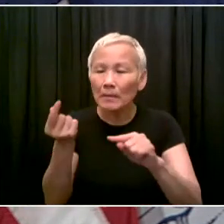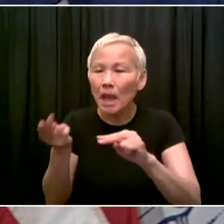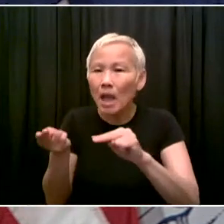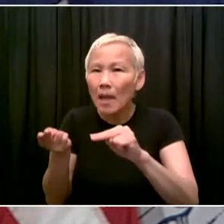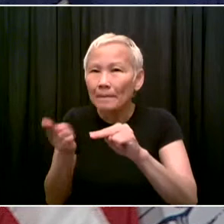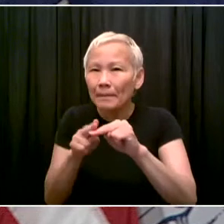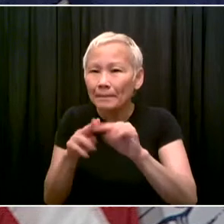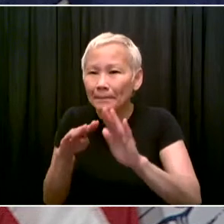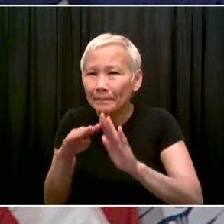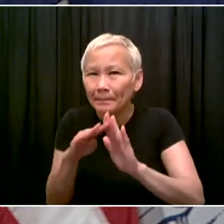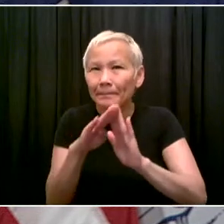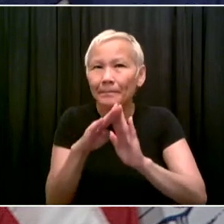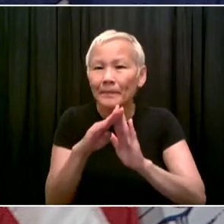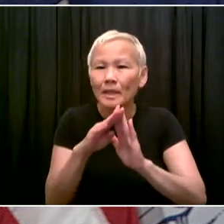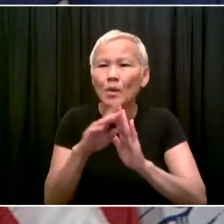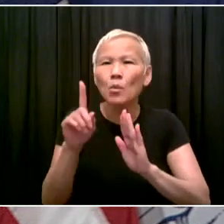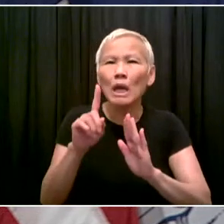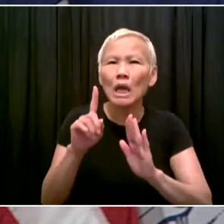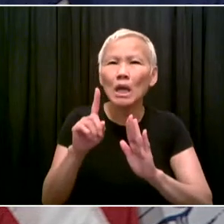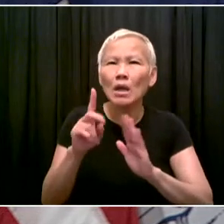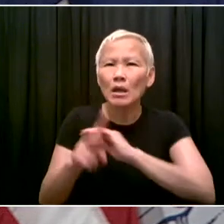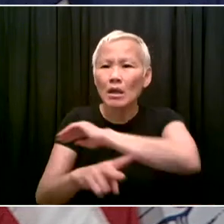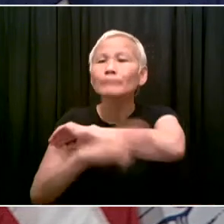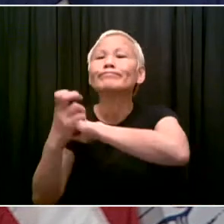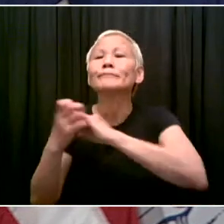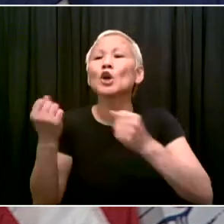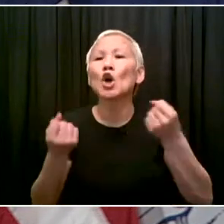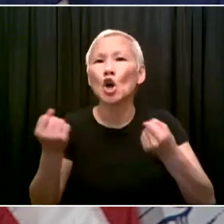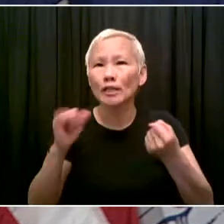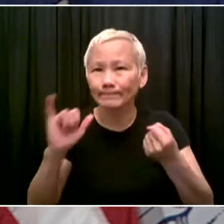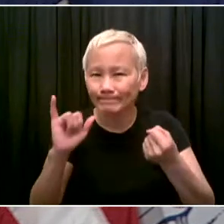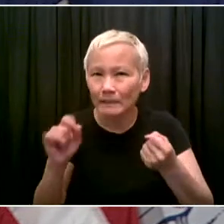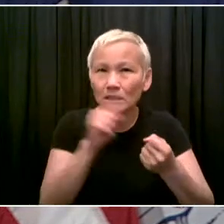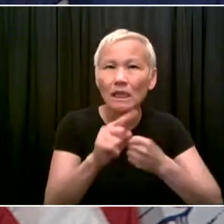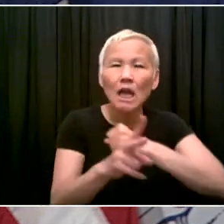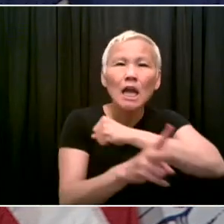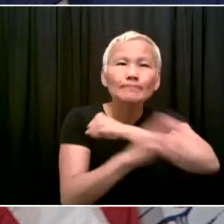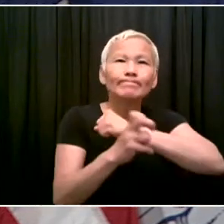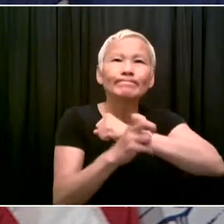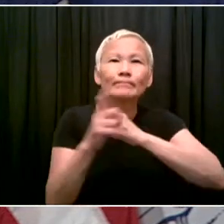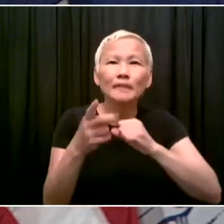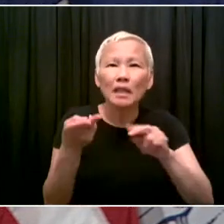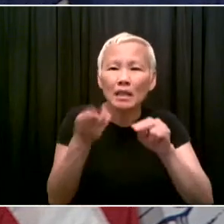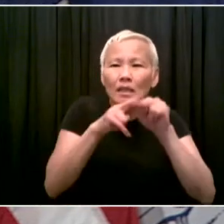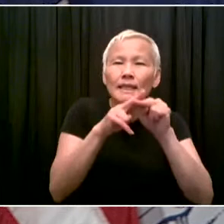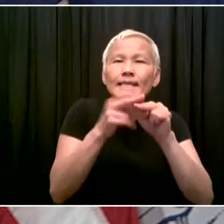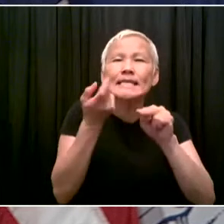NOW FOR JUST YOU AND THAT IS WHAT WE ARE SEEING, A LITTLE INCREASE, WHERE ARE WE SEEING THE